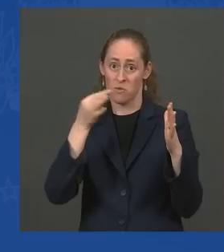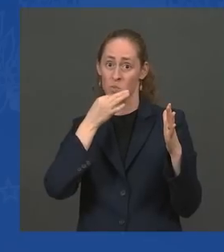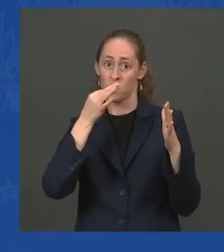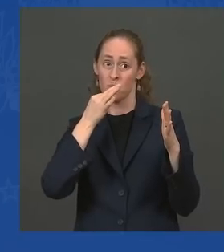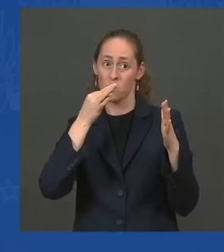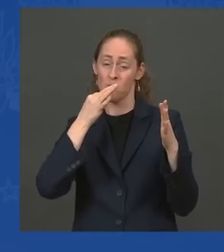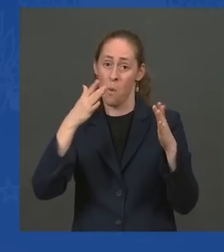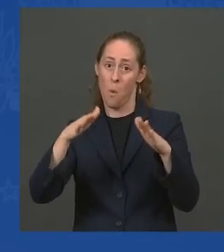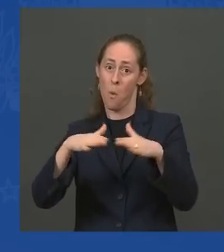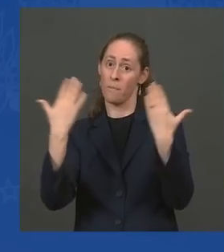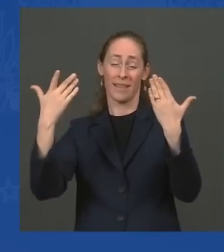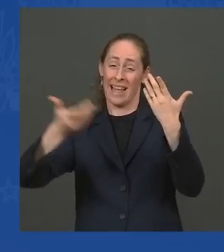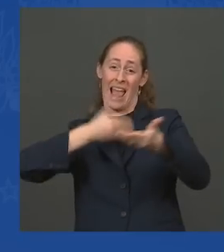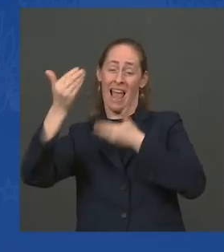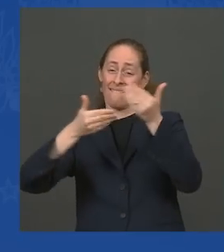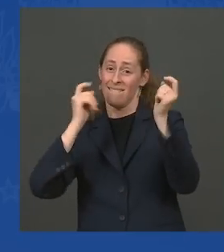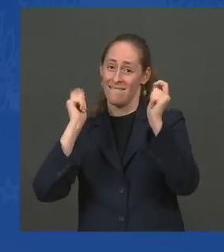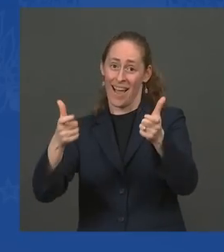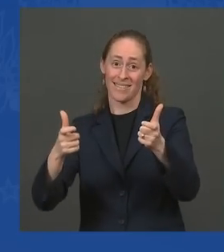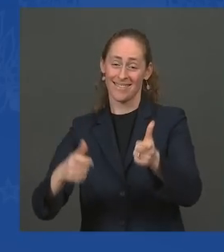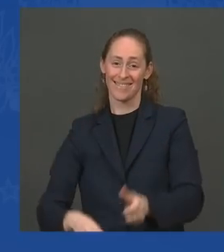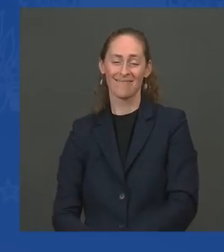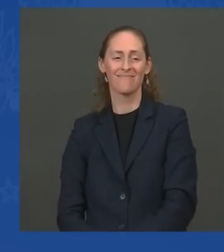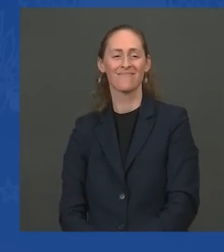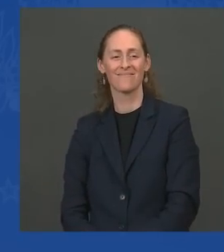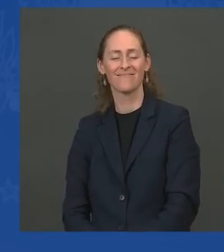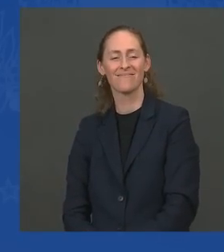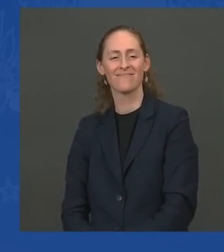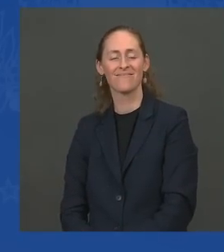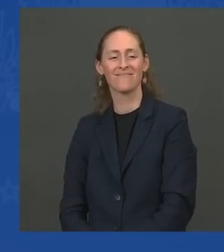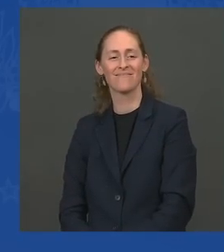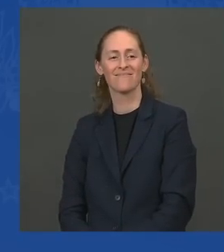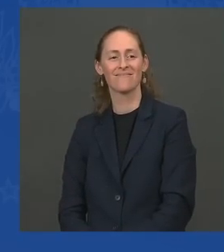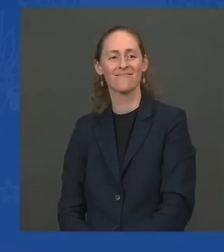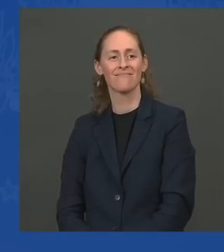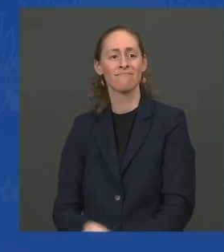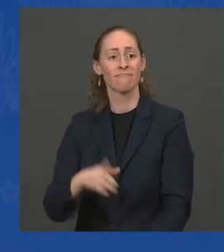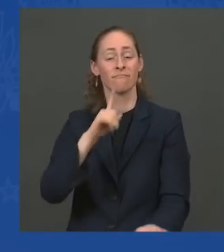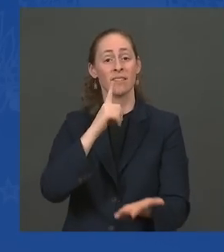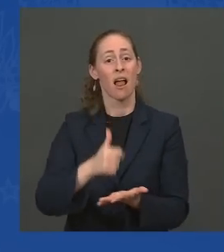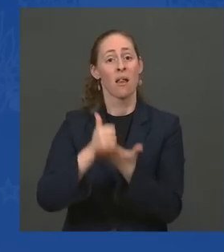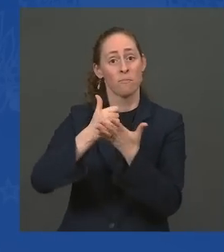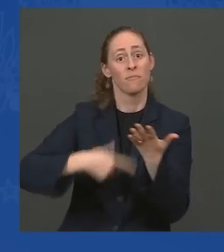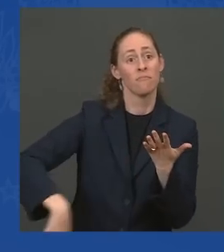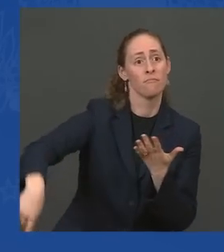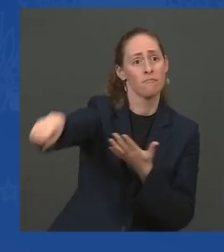And finally, there is a commitment in the community. GM announced that it would invest $50 million